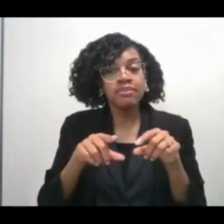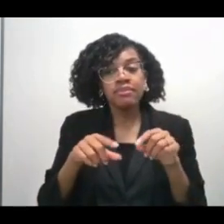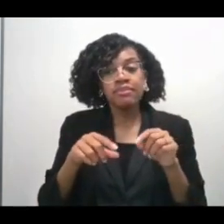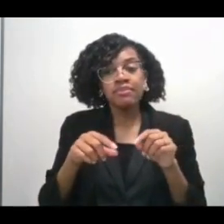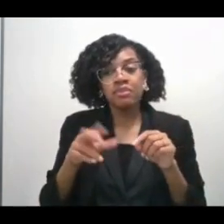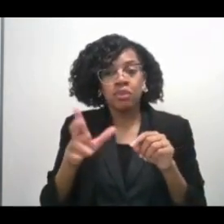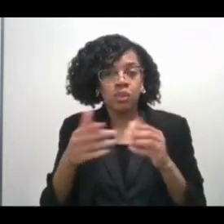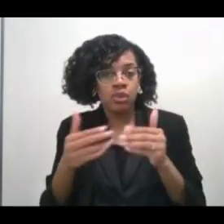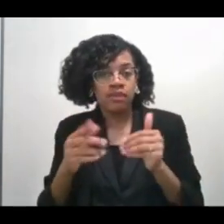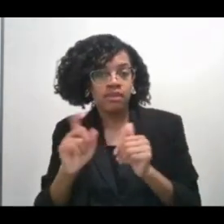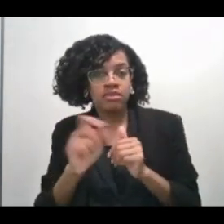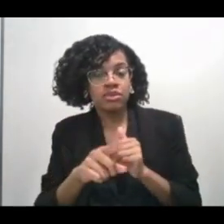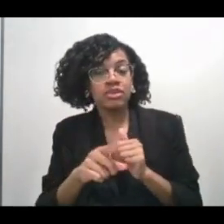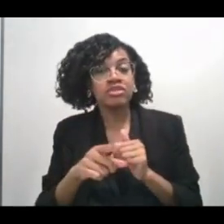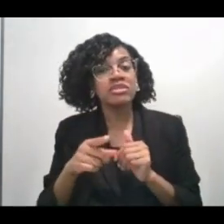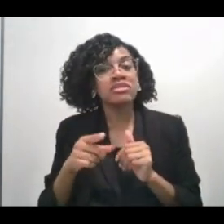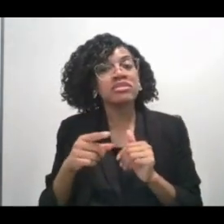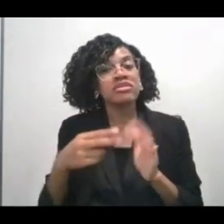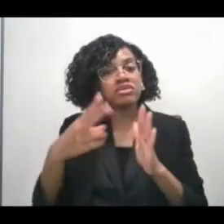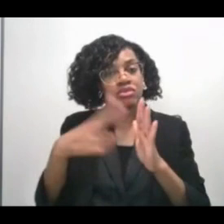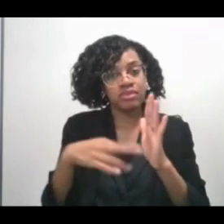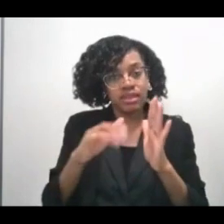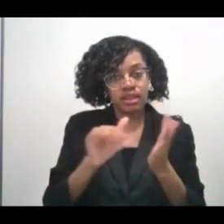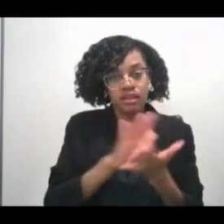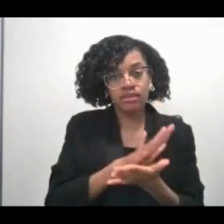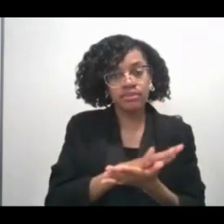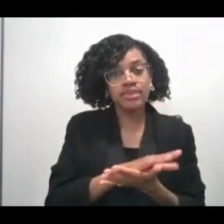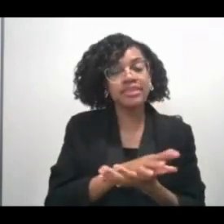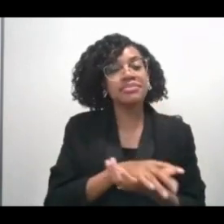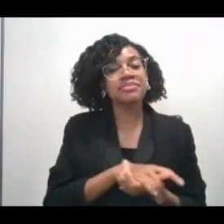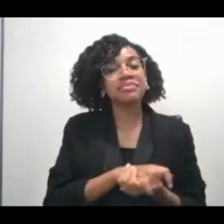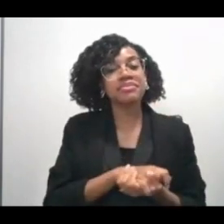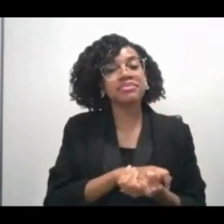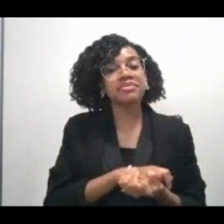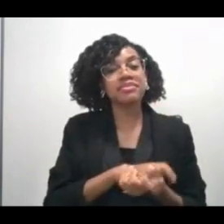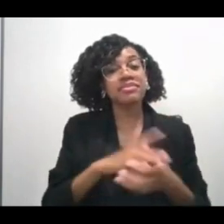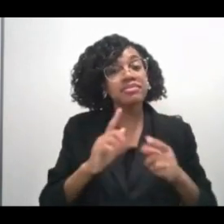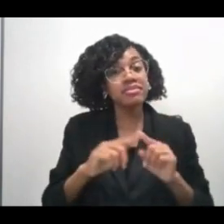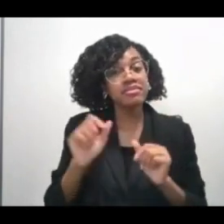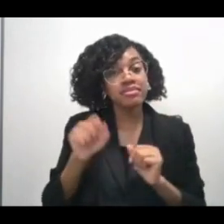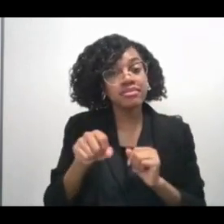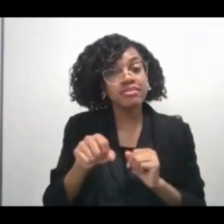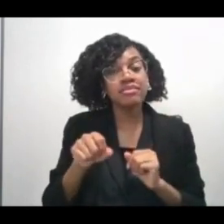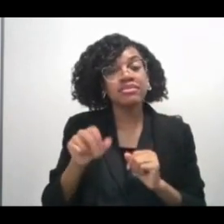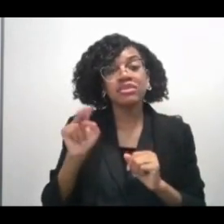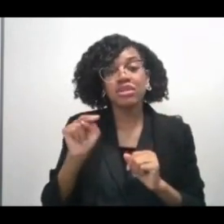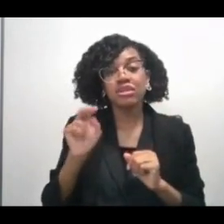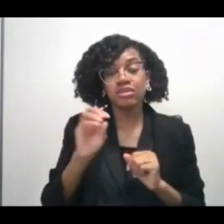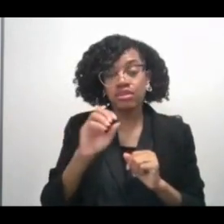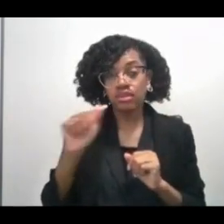consult that document. But NOAA has invested in other projects